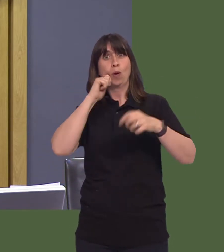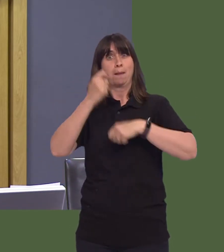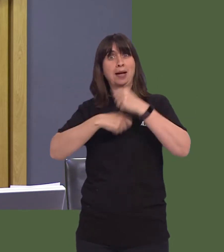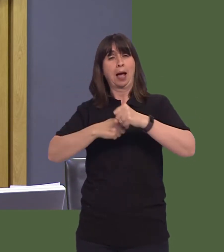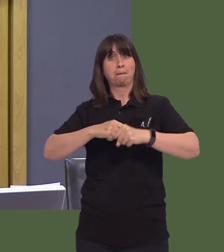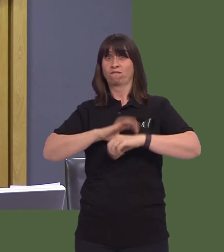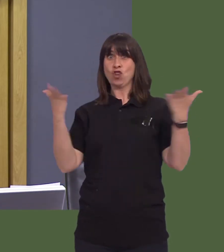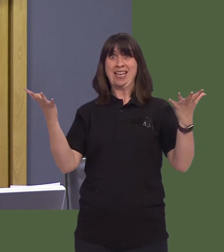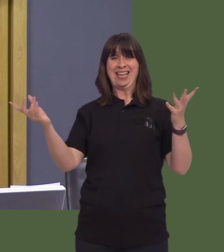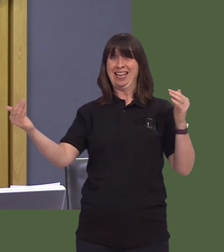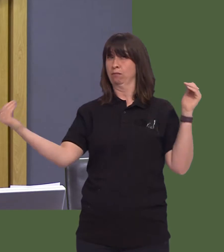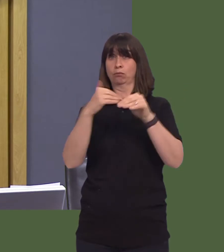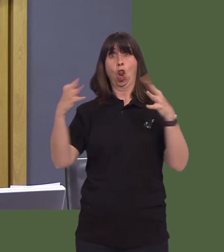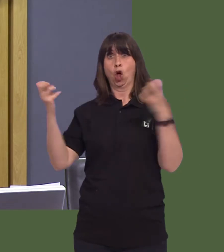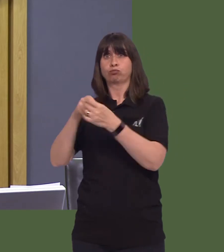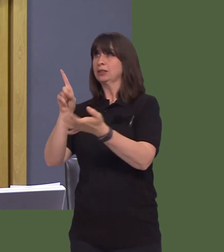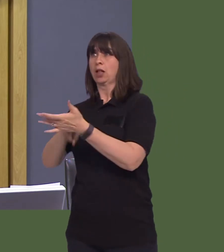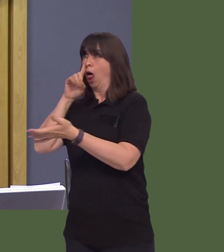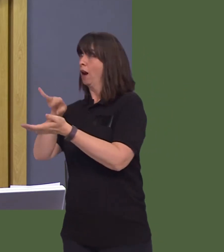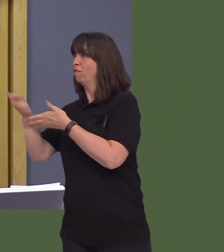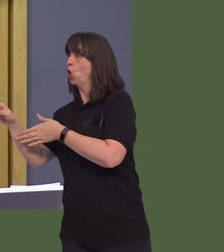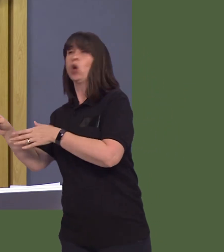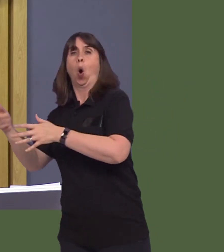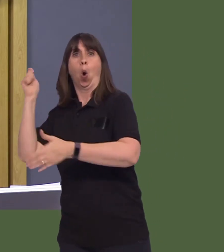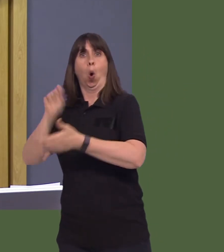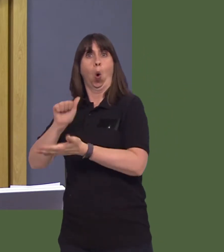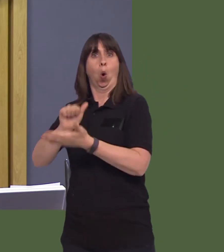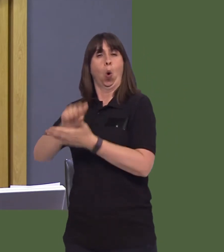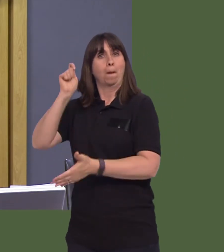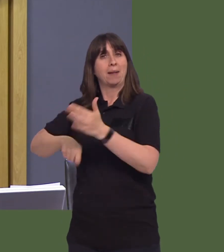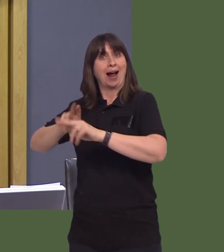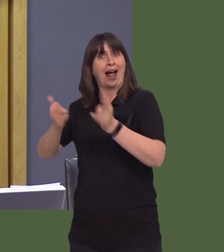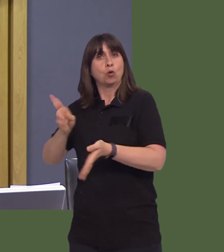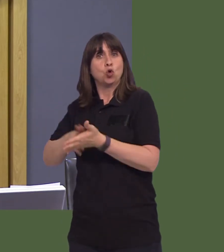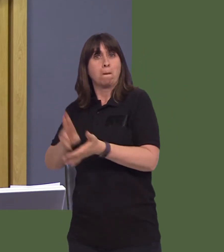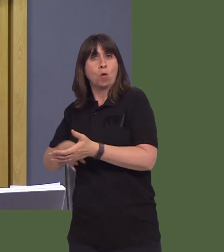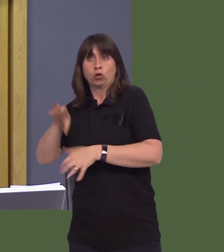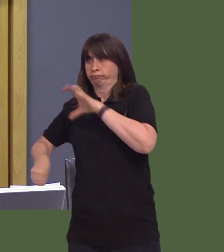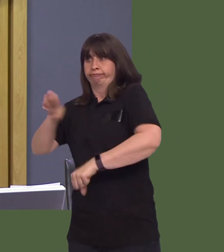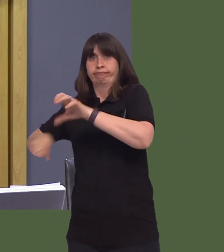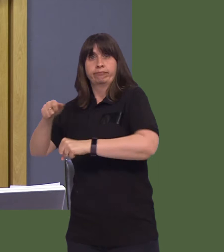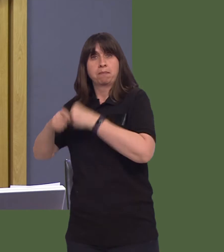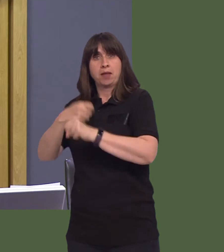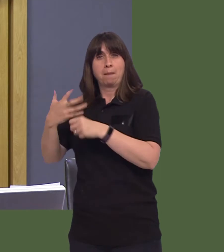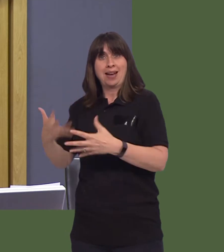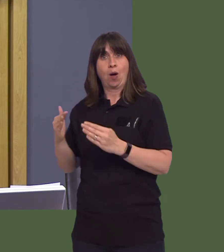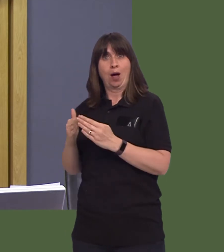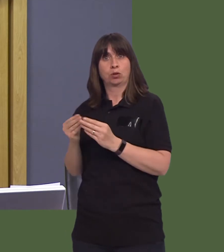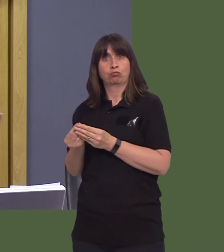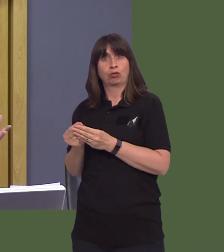and Cardiff to Newport, increasing rents and house prices continue to put a real strain on young people and families.